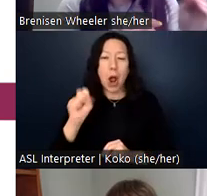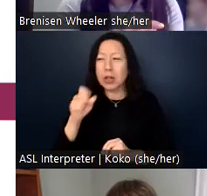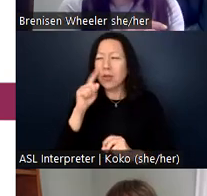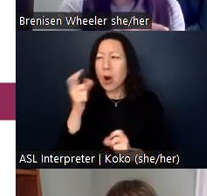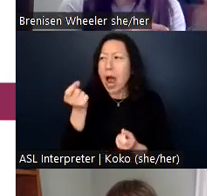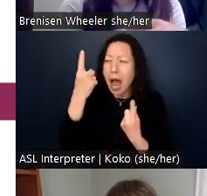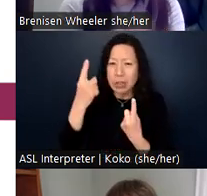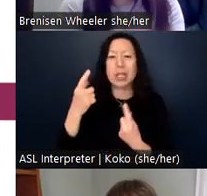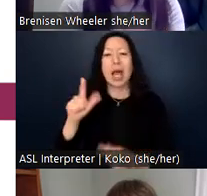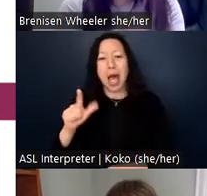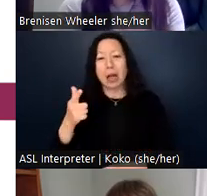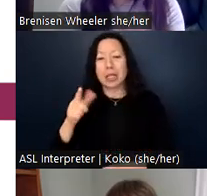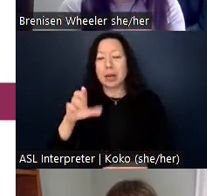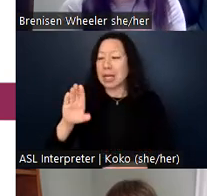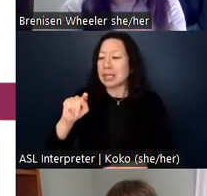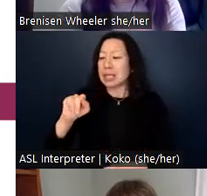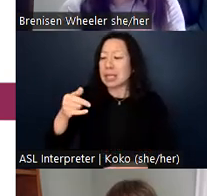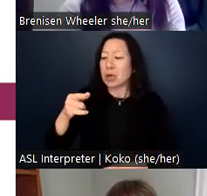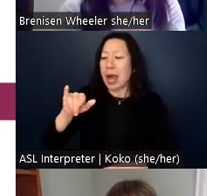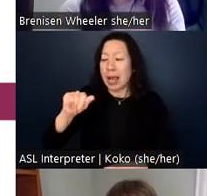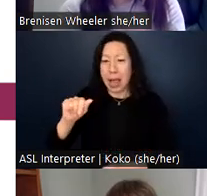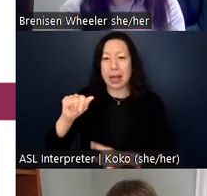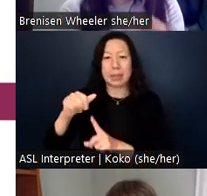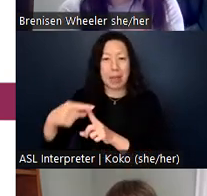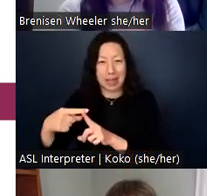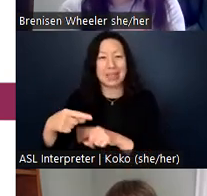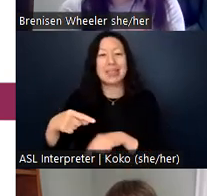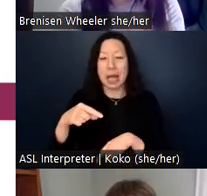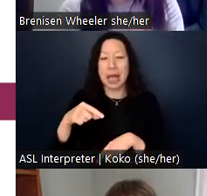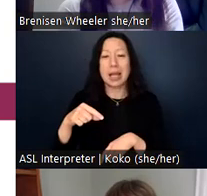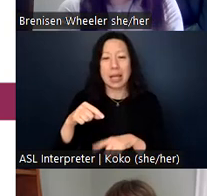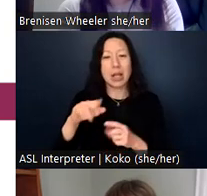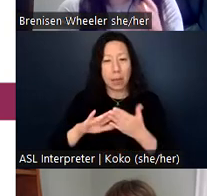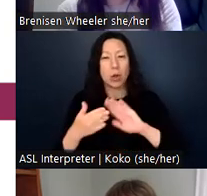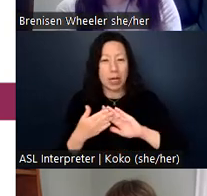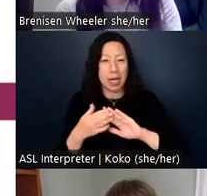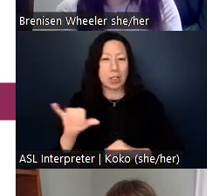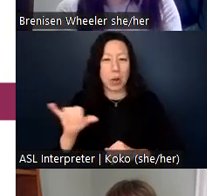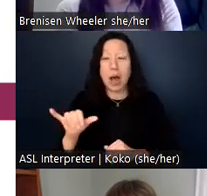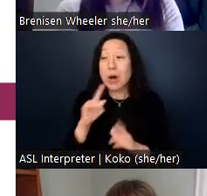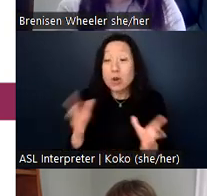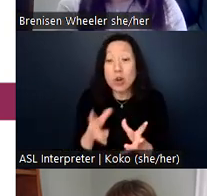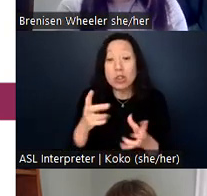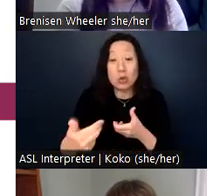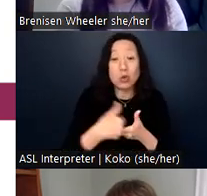13:01:19 And so I close you all to the about it.